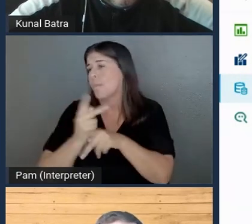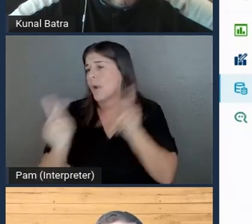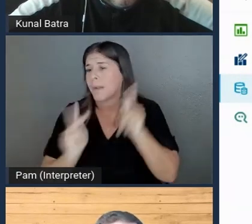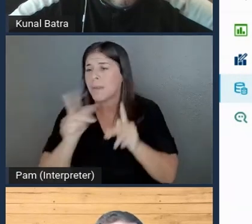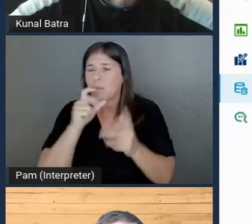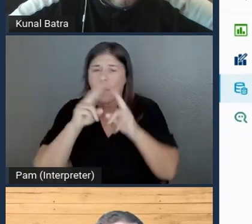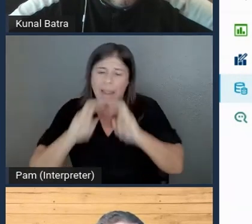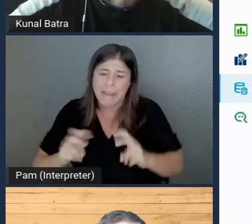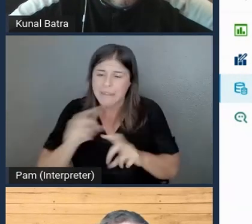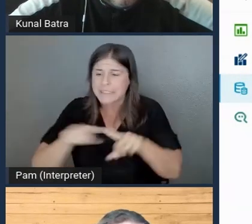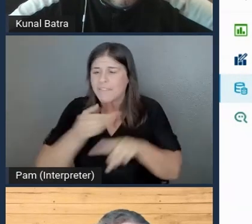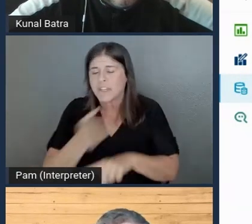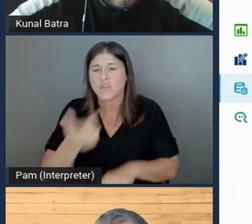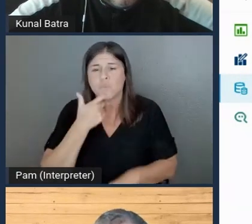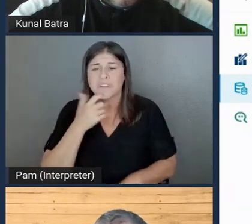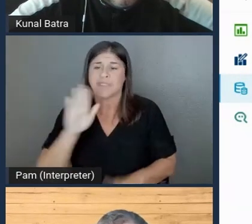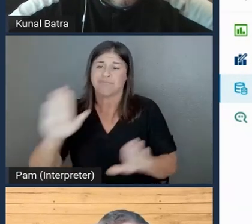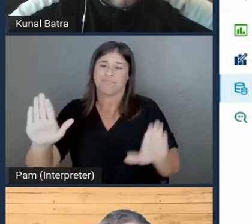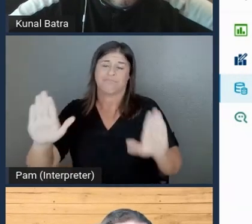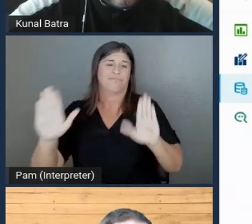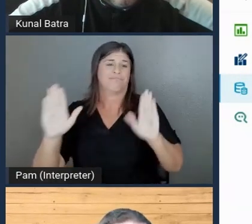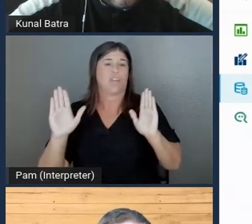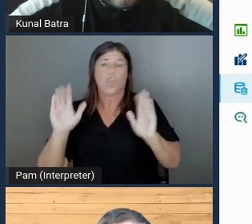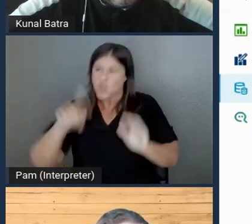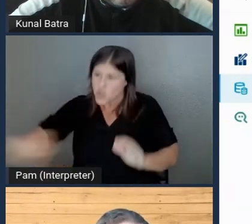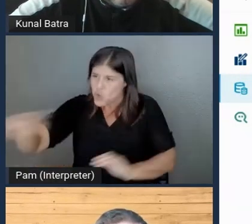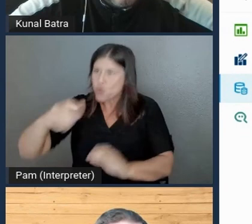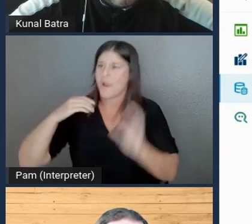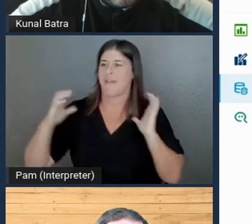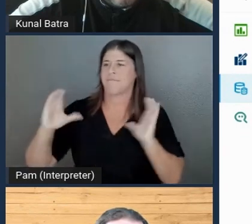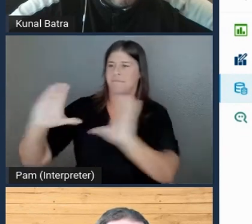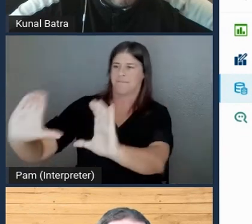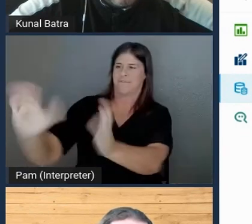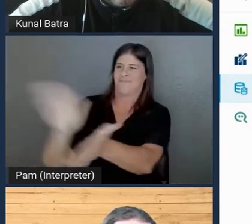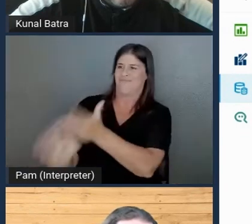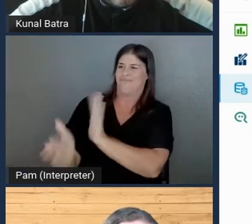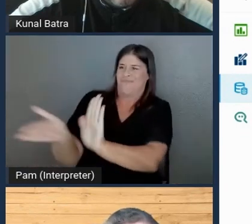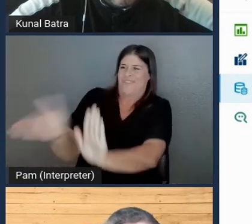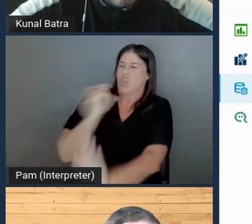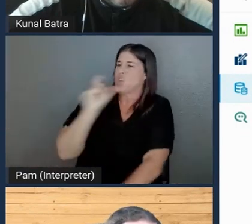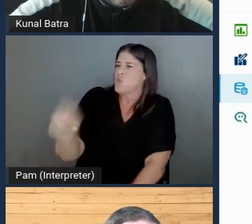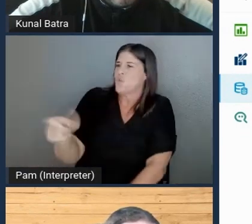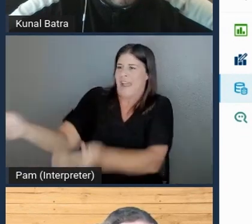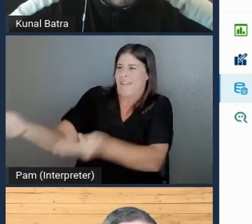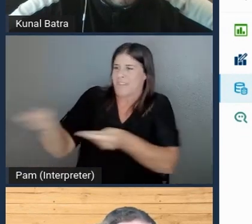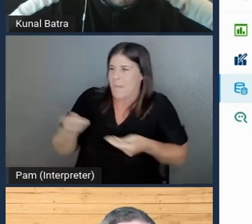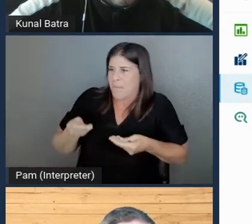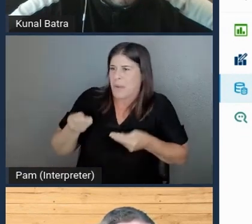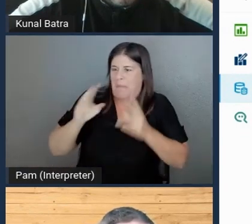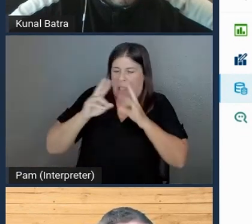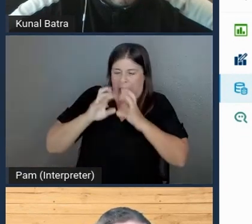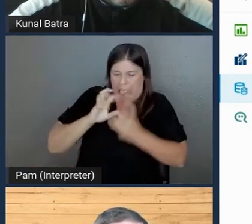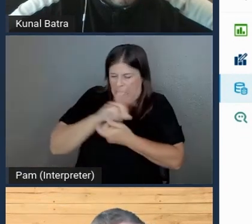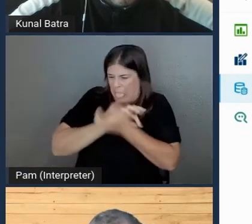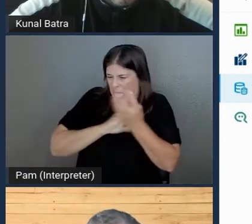it's in your hands now. You have the power to do this. You don't have to bring in the deep technical guy to do it for you.